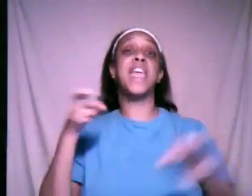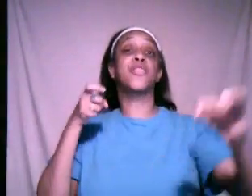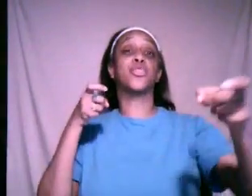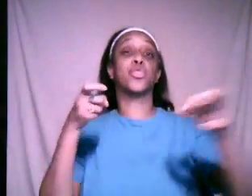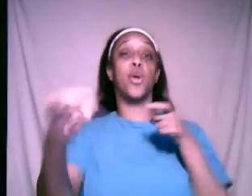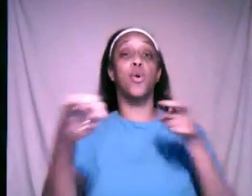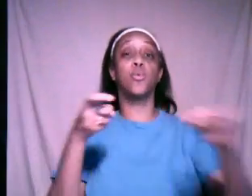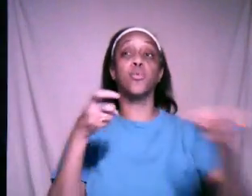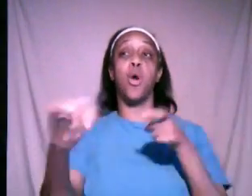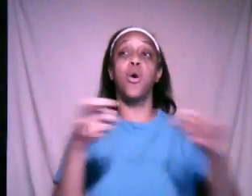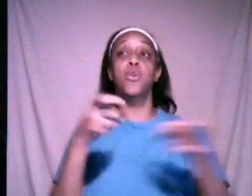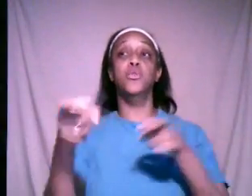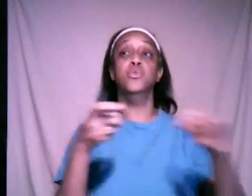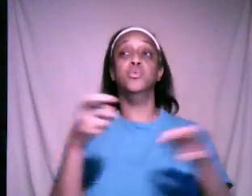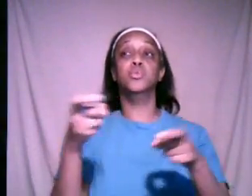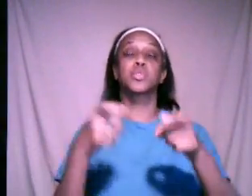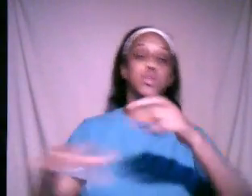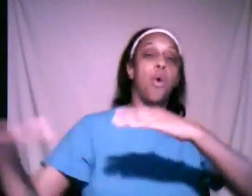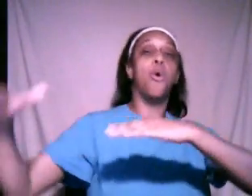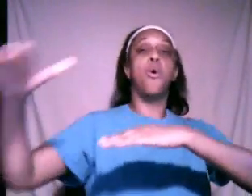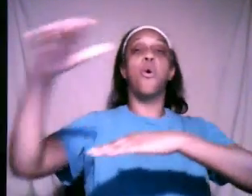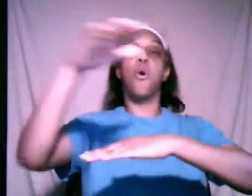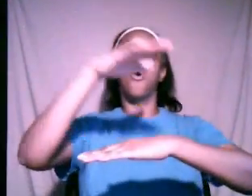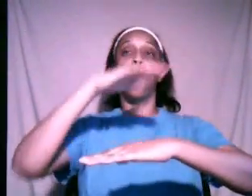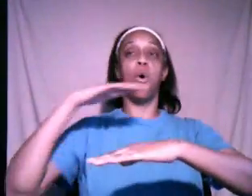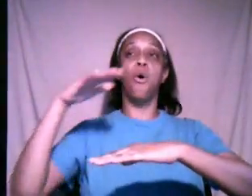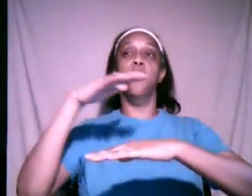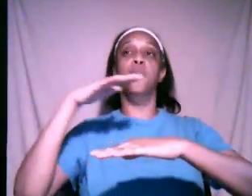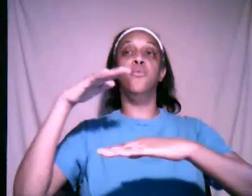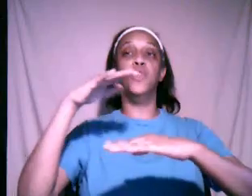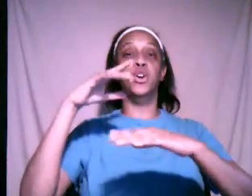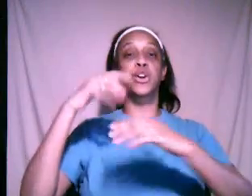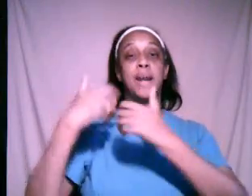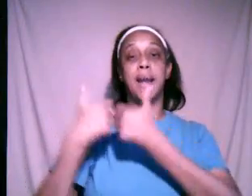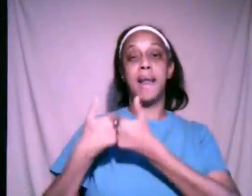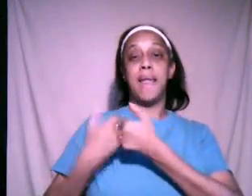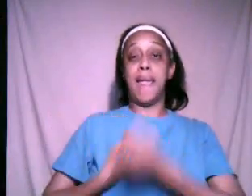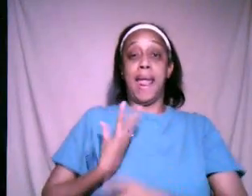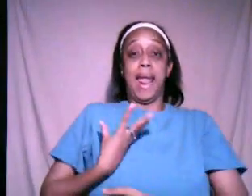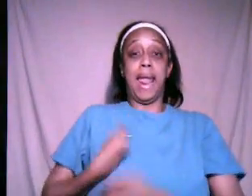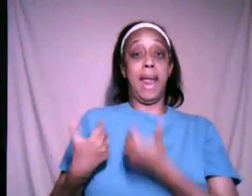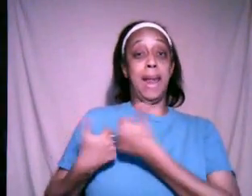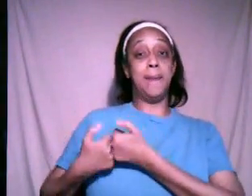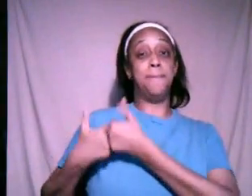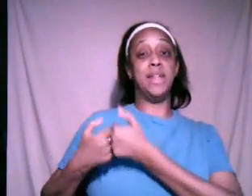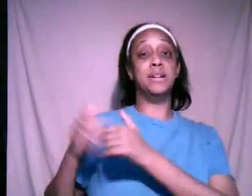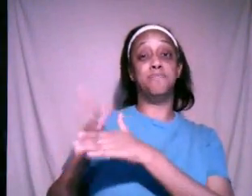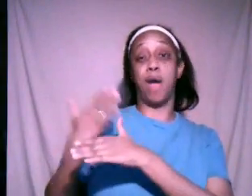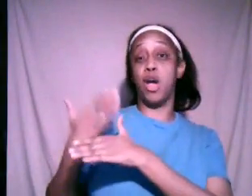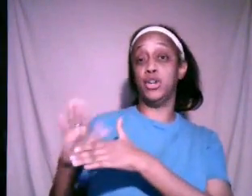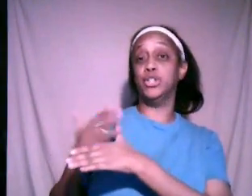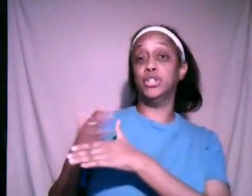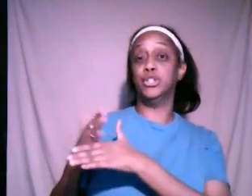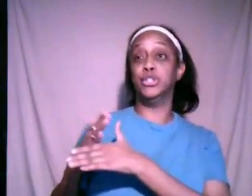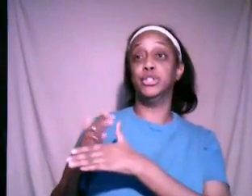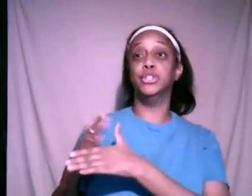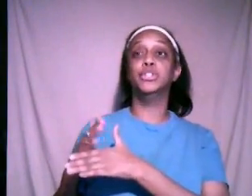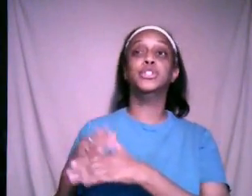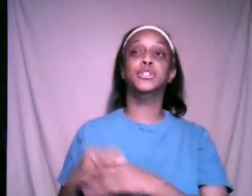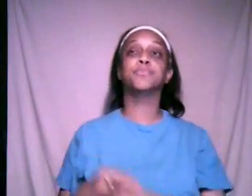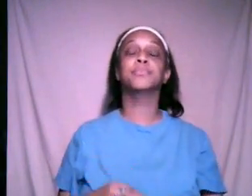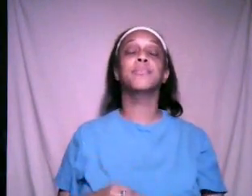control over intimate partner.